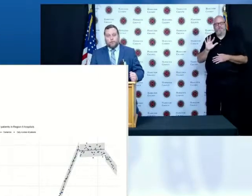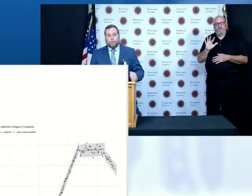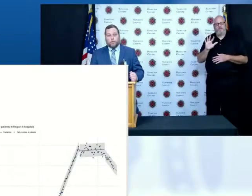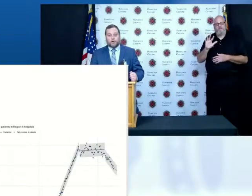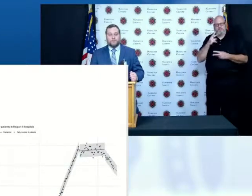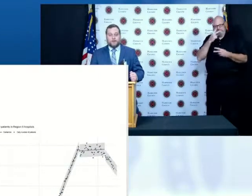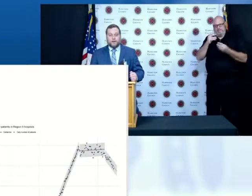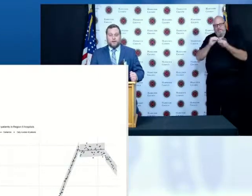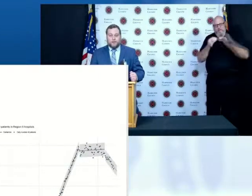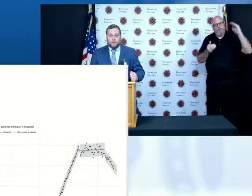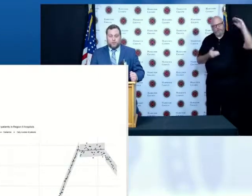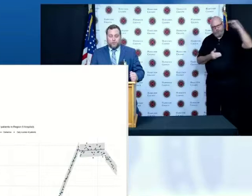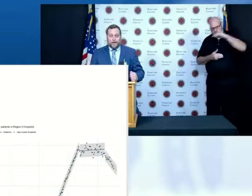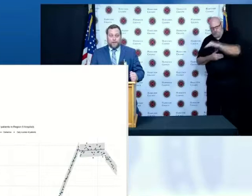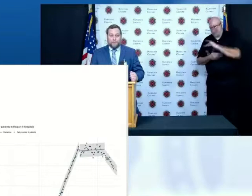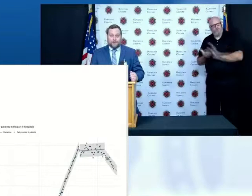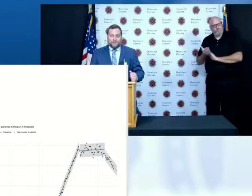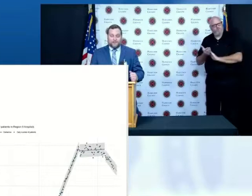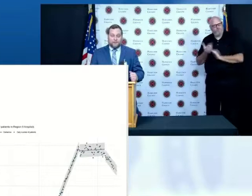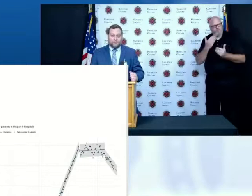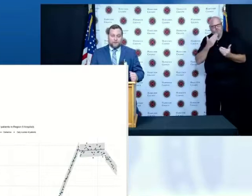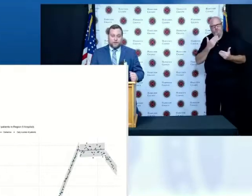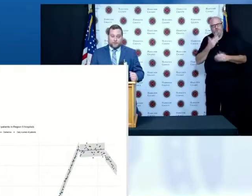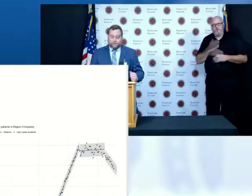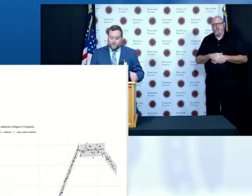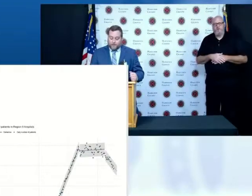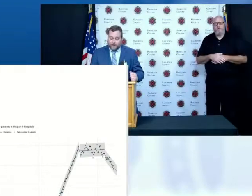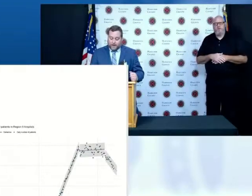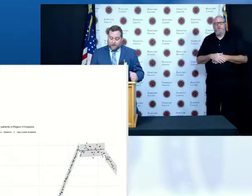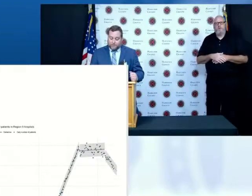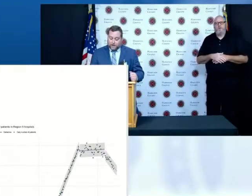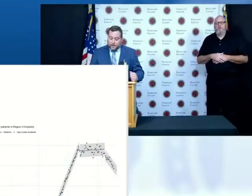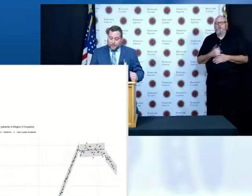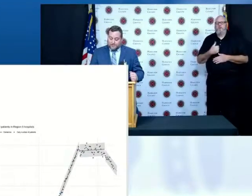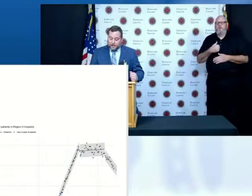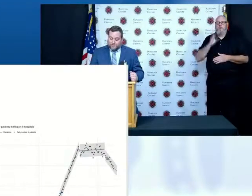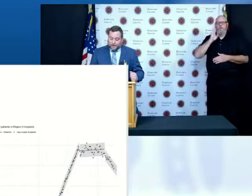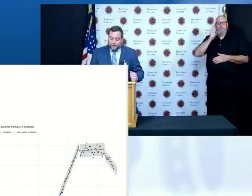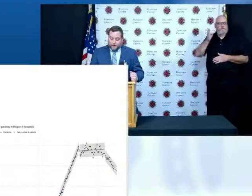we want to be but we will happily accept those numbers coming down the same is happening with our